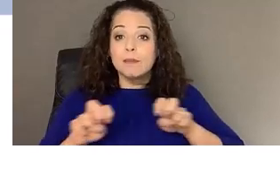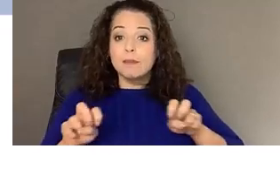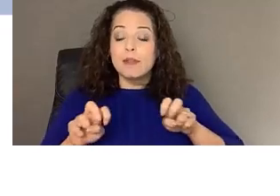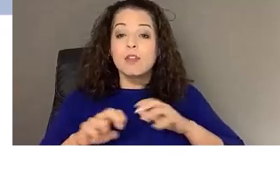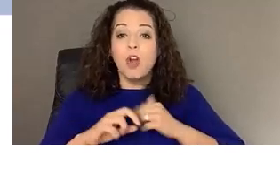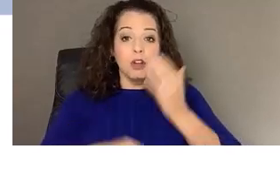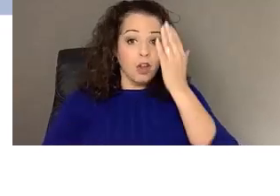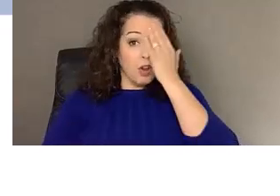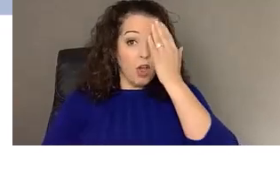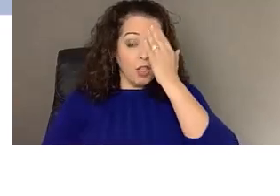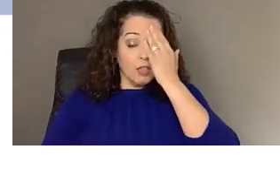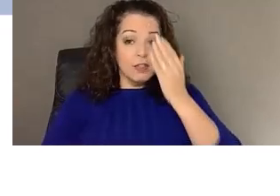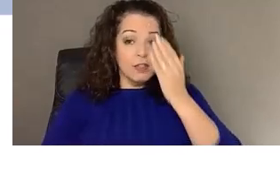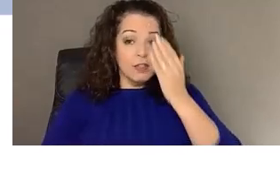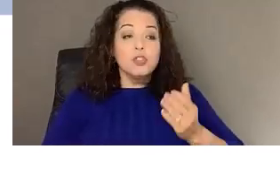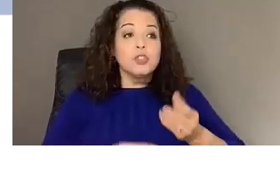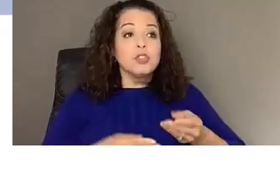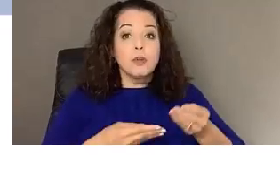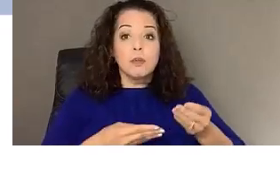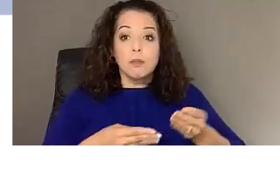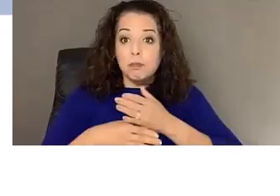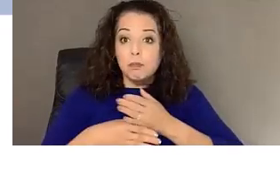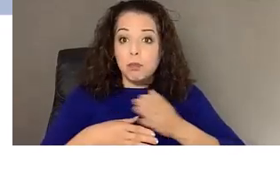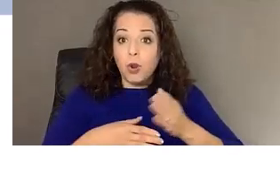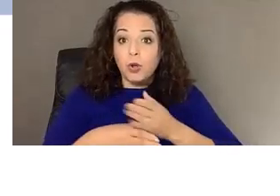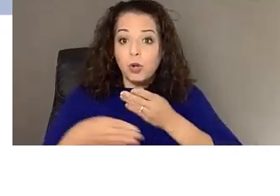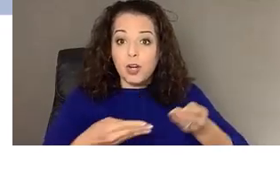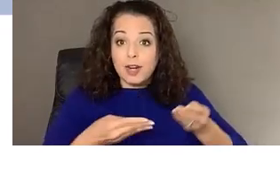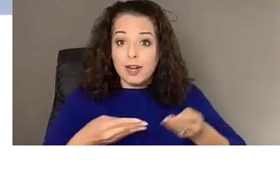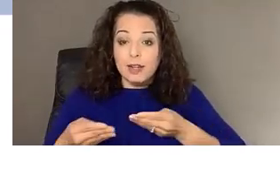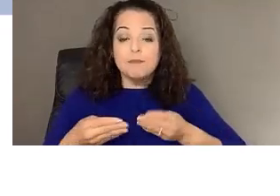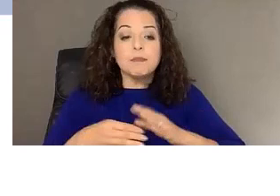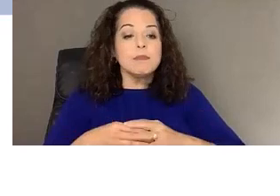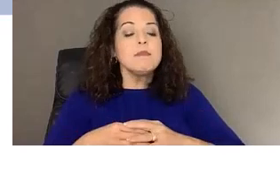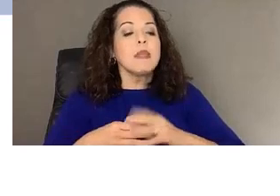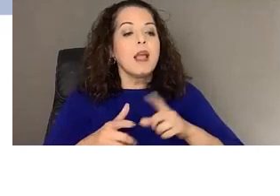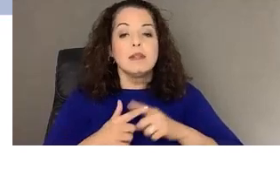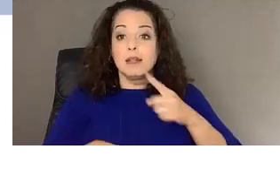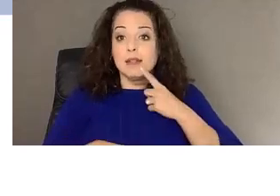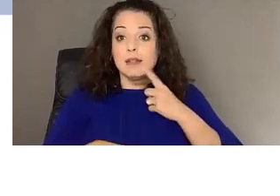And we are going to be joined first by Dr. Dina Gaid.